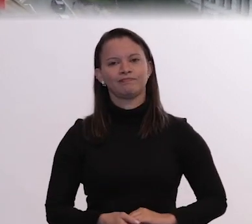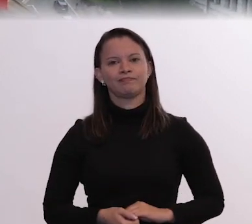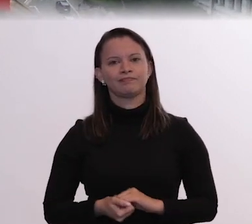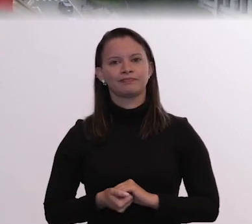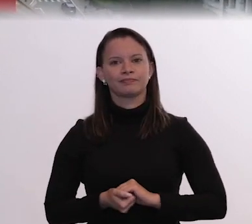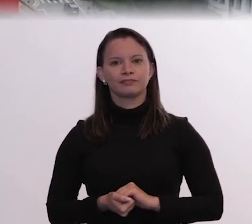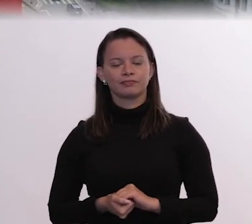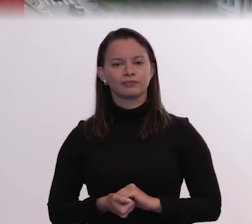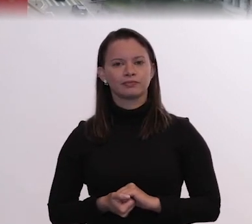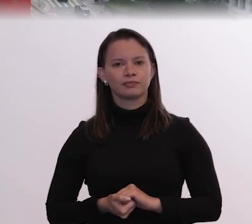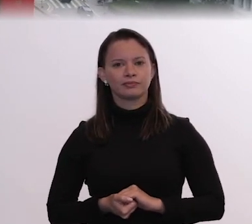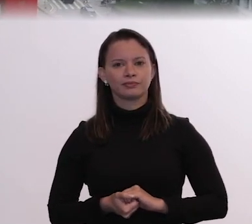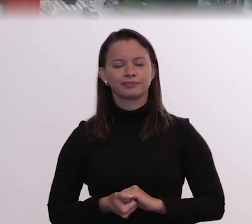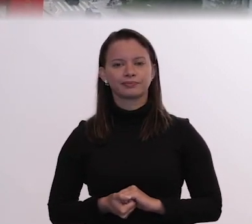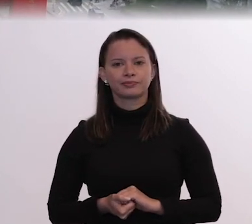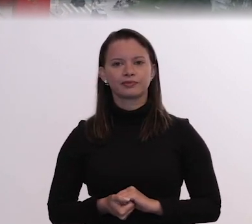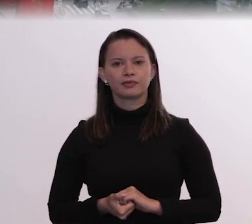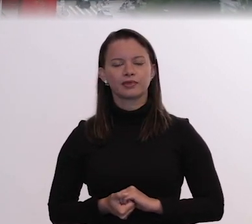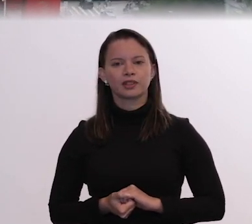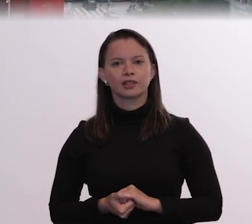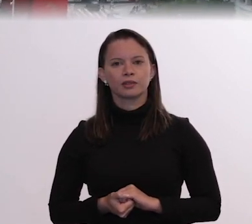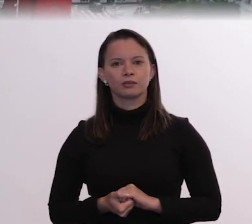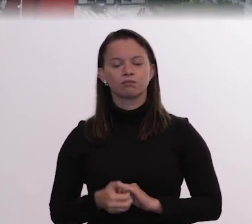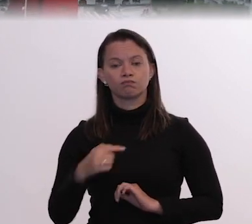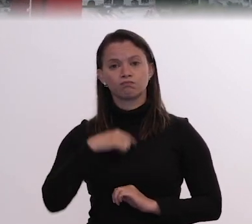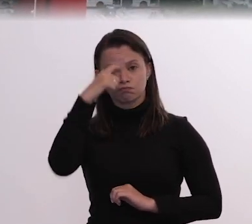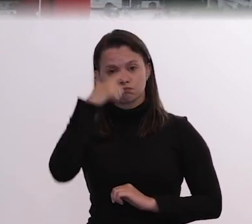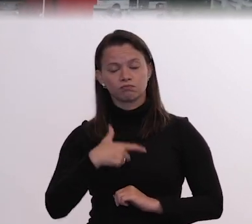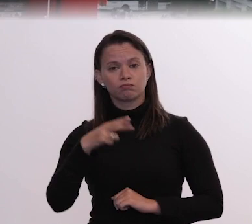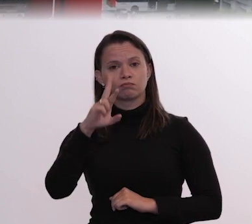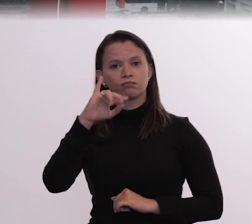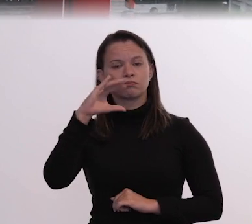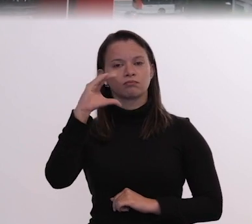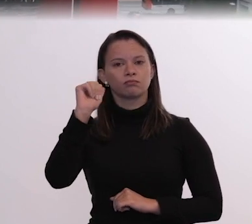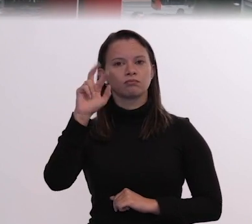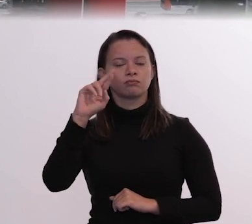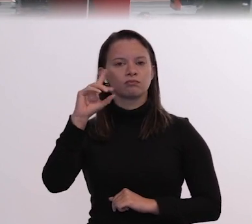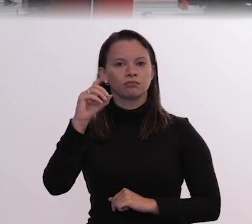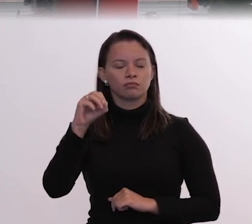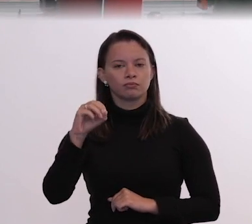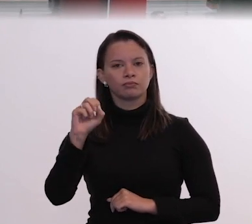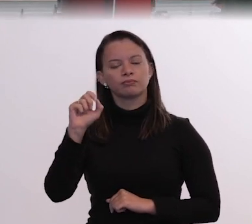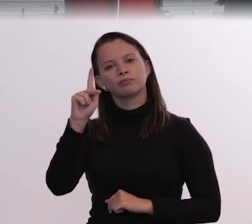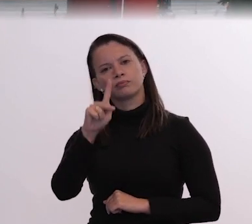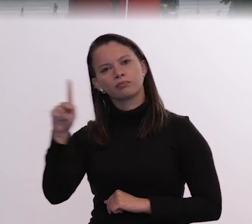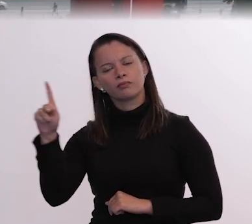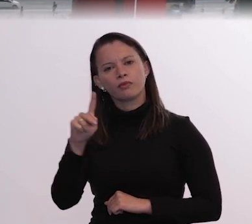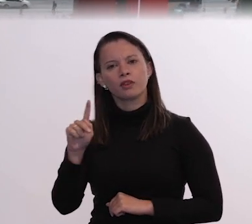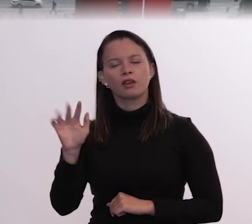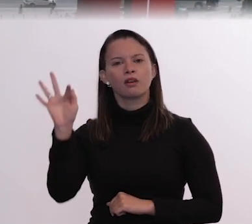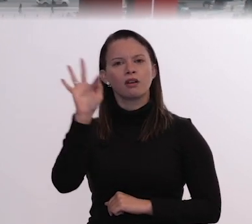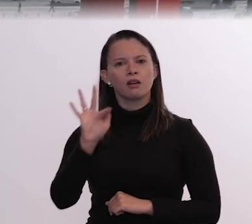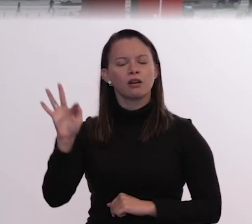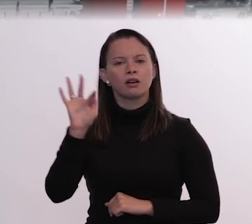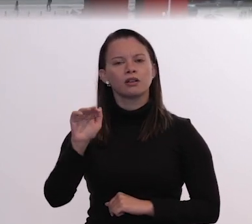I'm Ricardo Moretti, I'm a professor at the Federal University of ABC, today we will talk to Professor Paulo Saldiva,